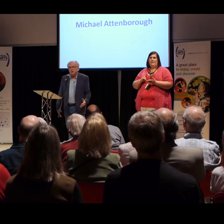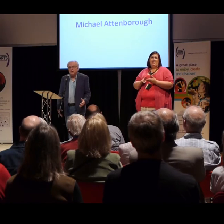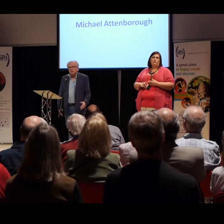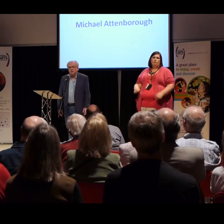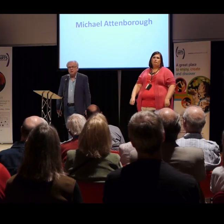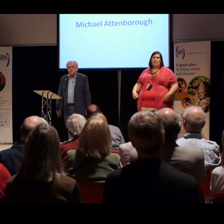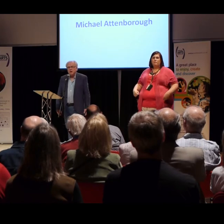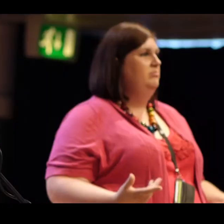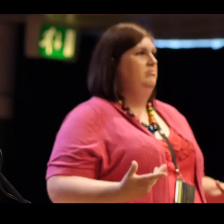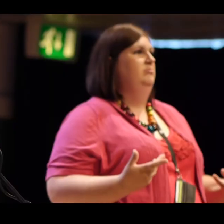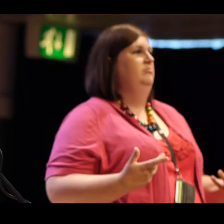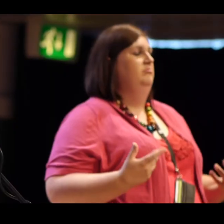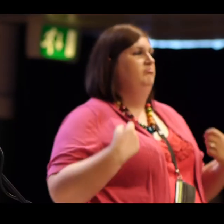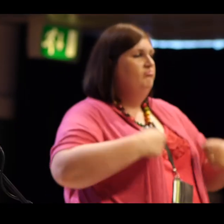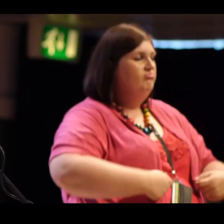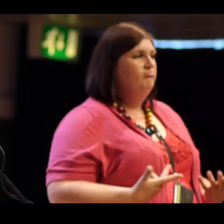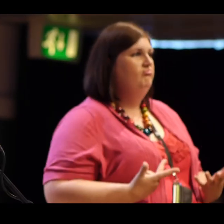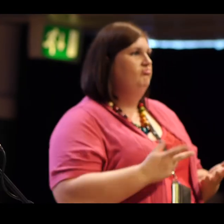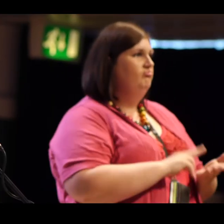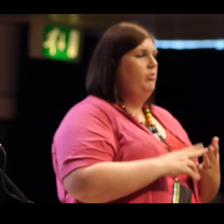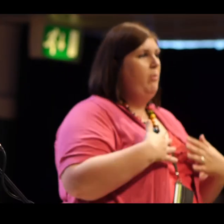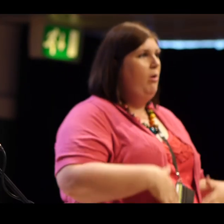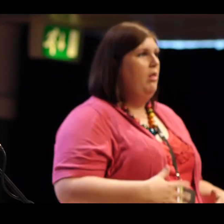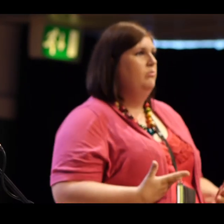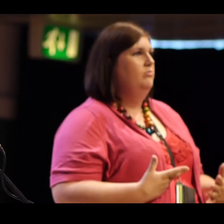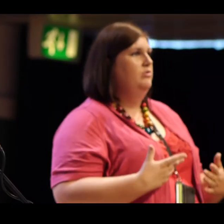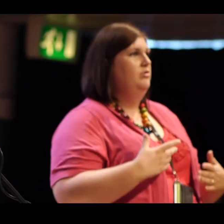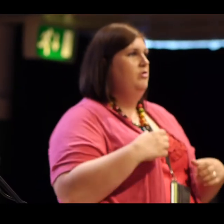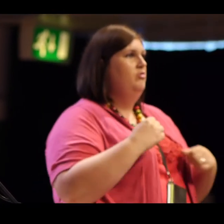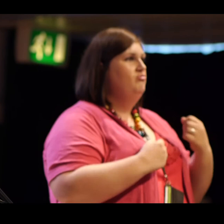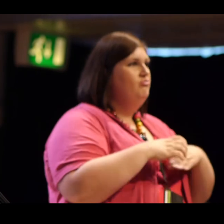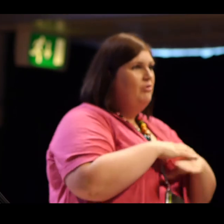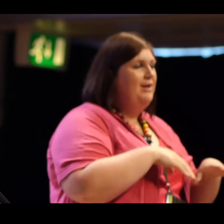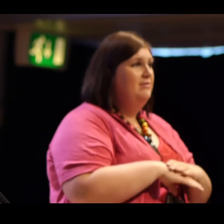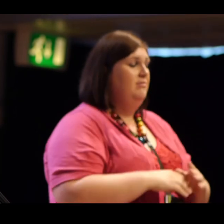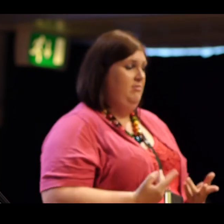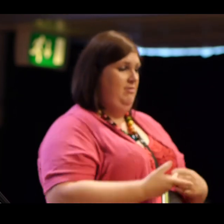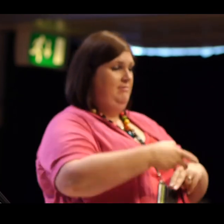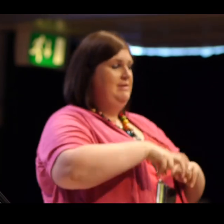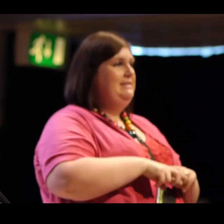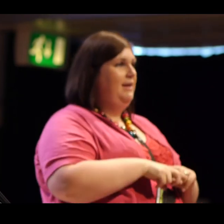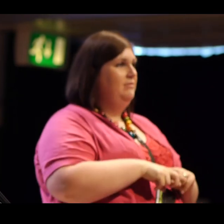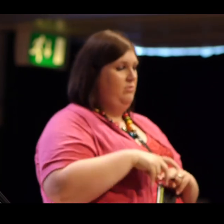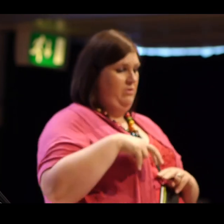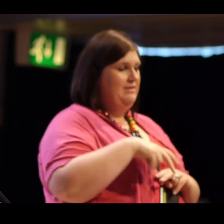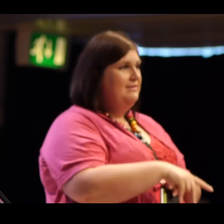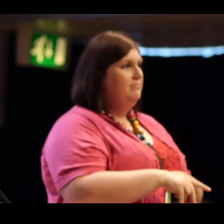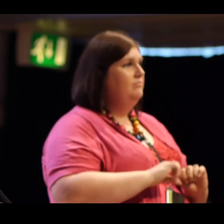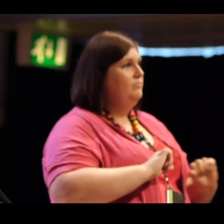in a pair of jeans and a pair of trainers and sat on the steps of the throne,